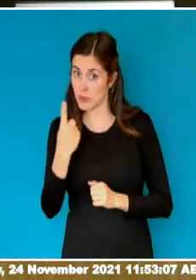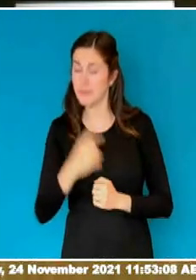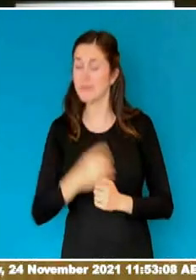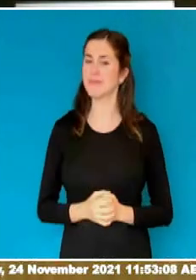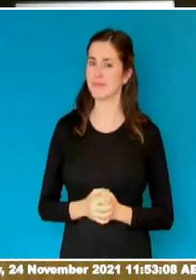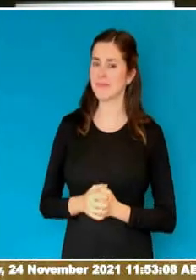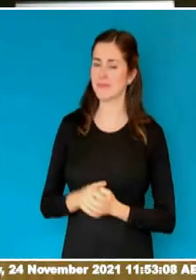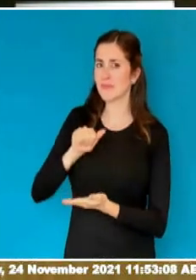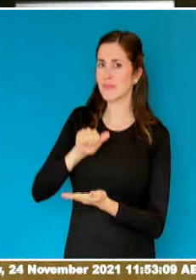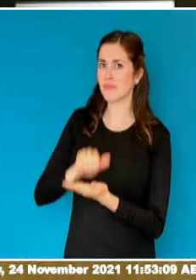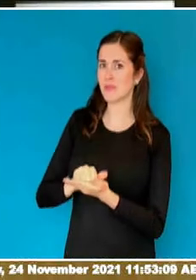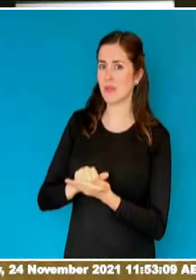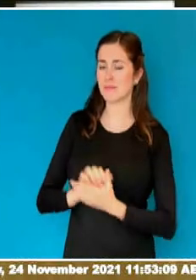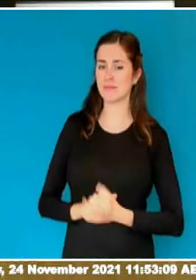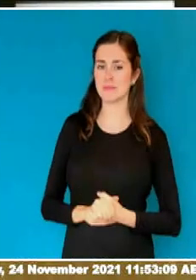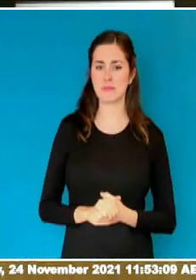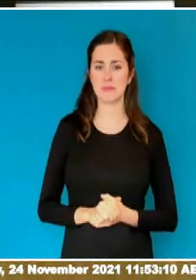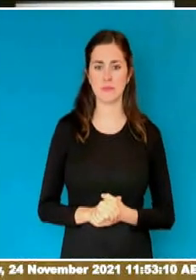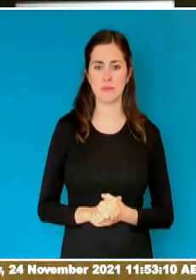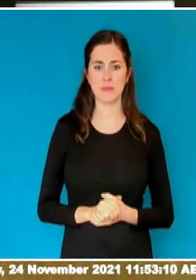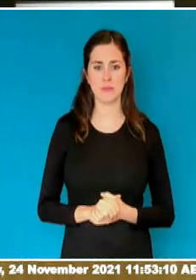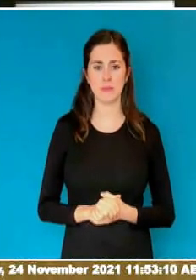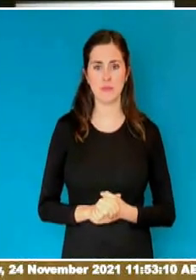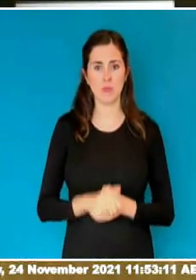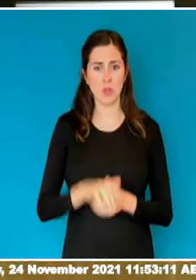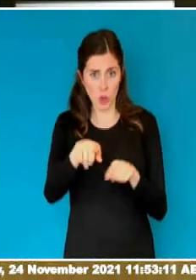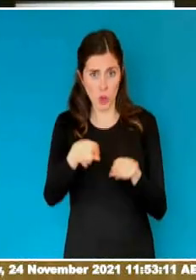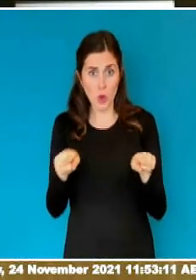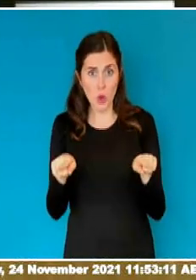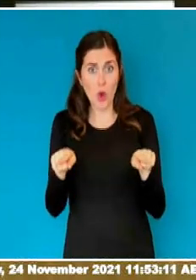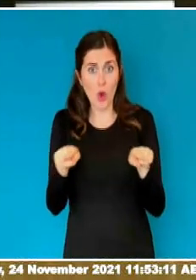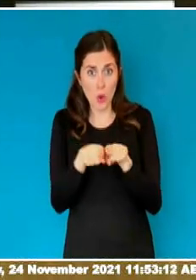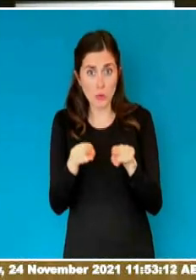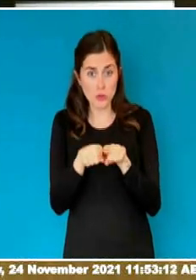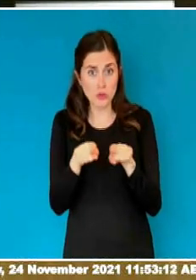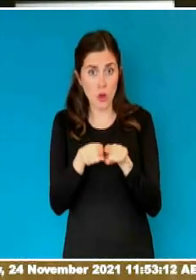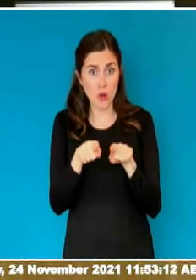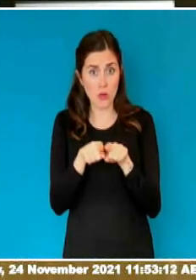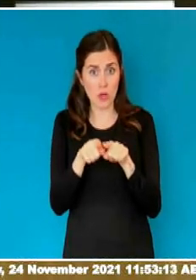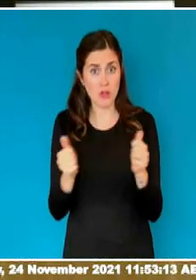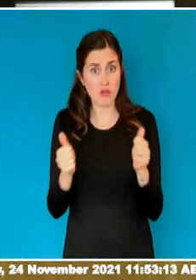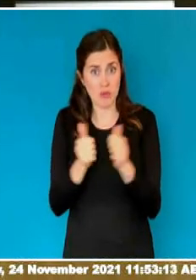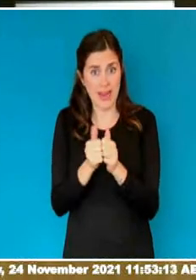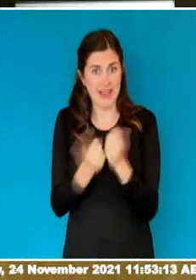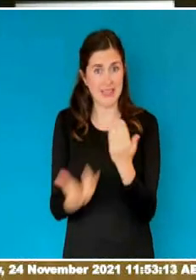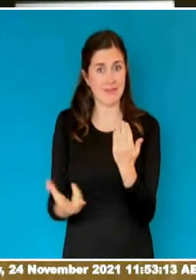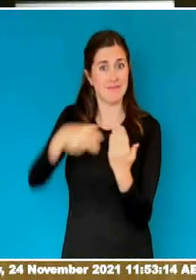Do you also adopt his corrigendum of 17Â November 2021?